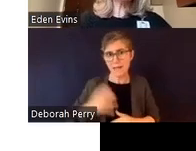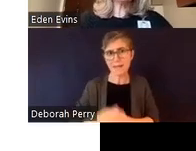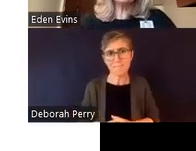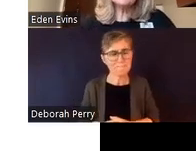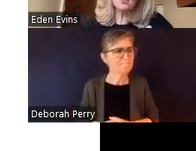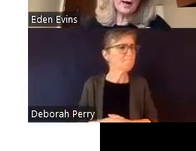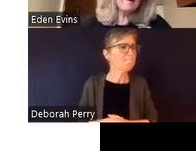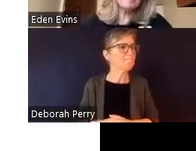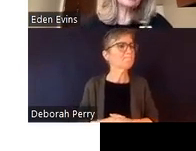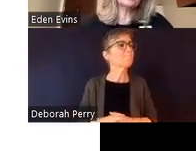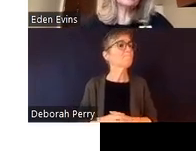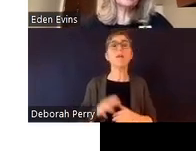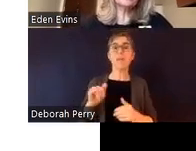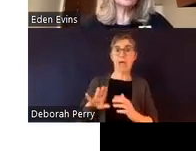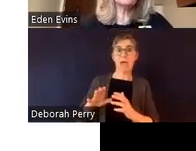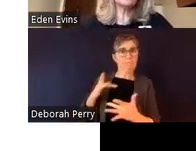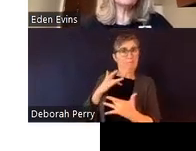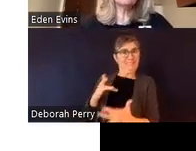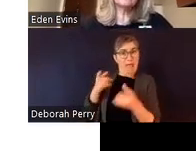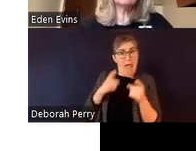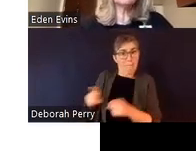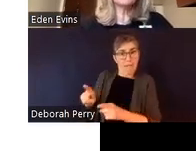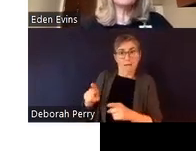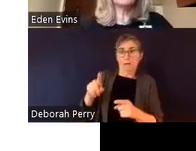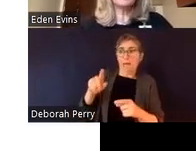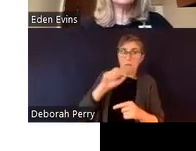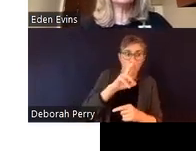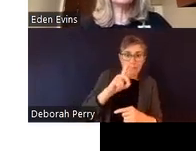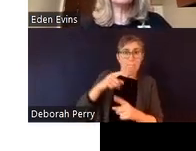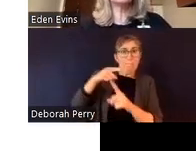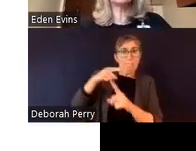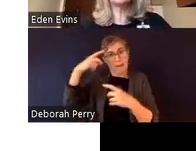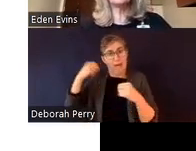Prevalence is going up so this shows in green: people with a mental health disorder, and in blue: